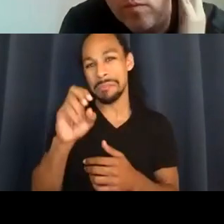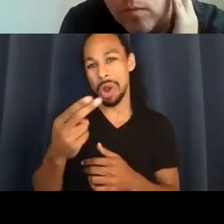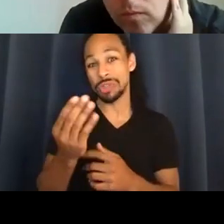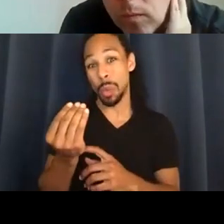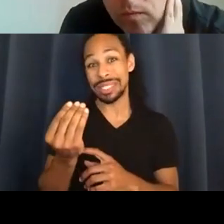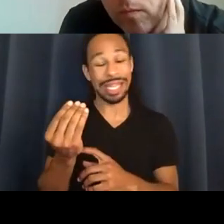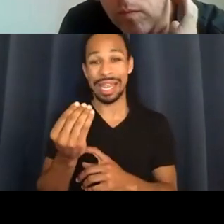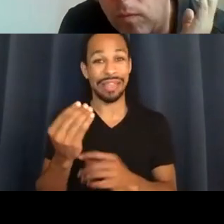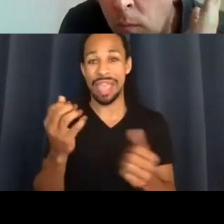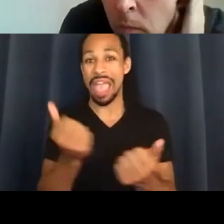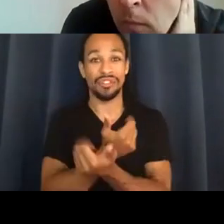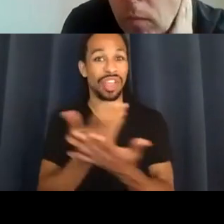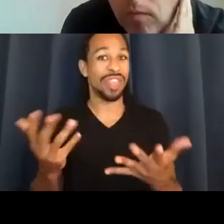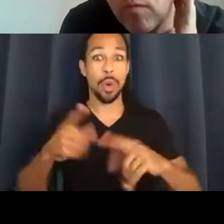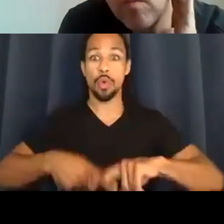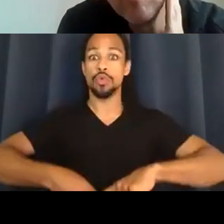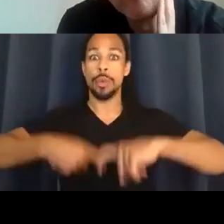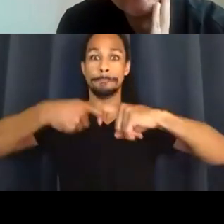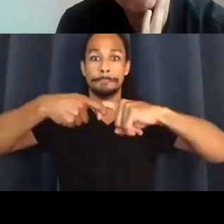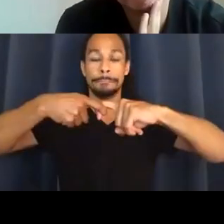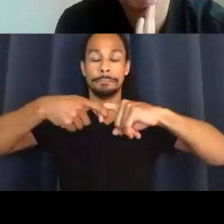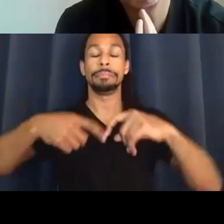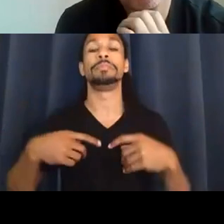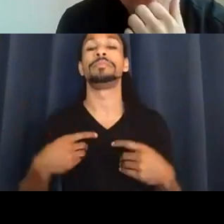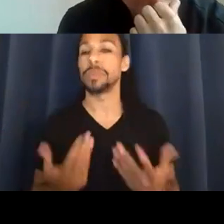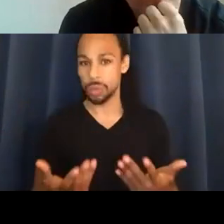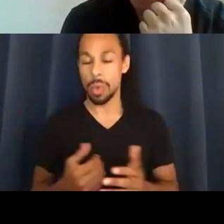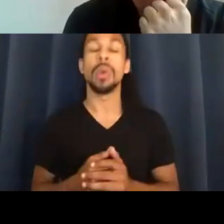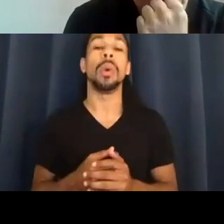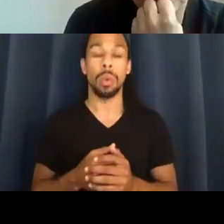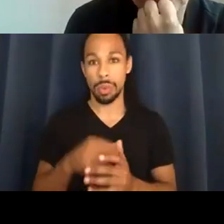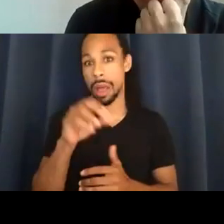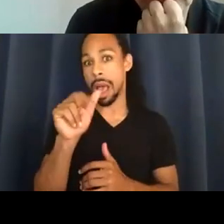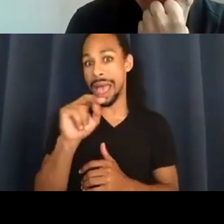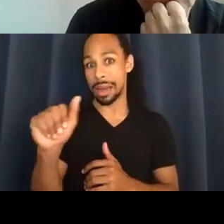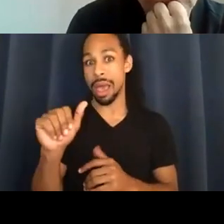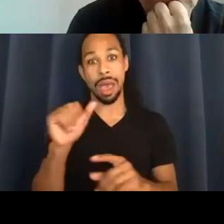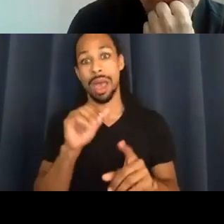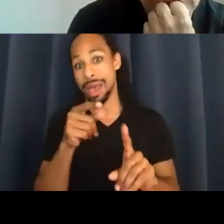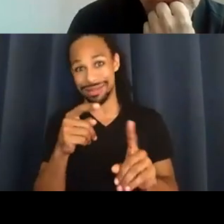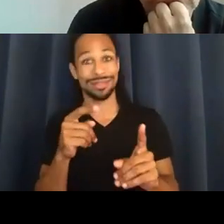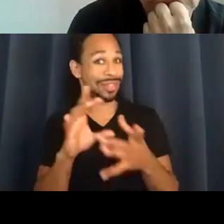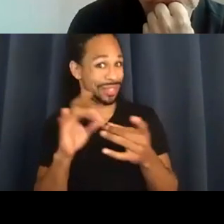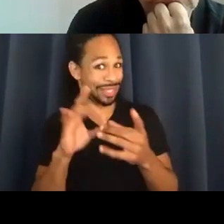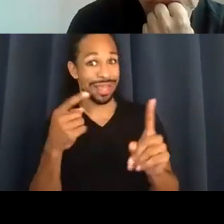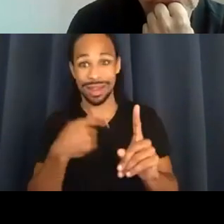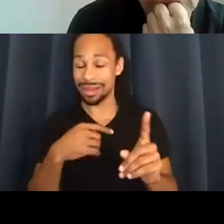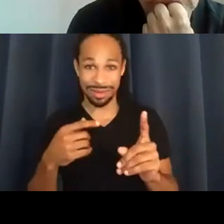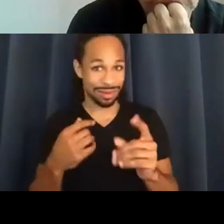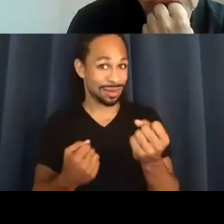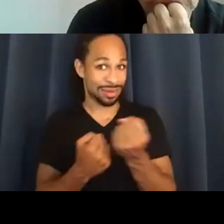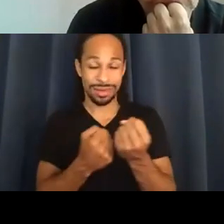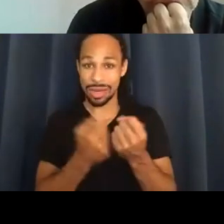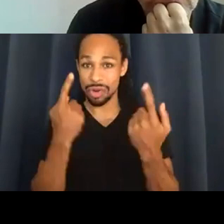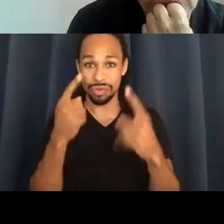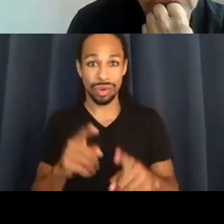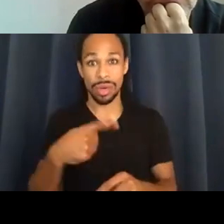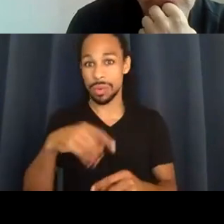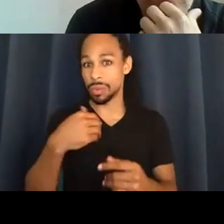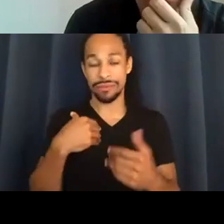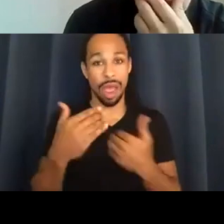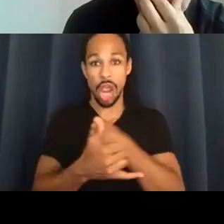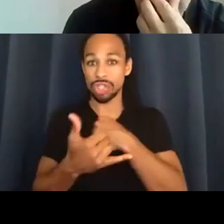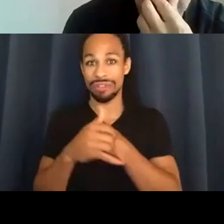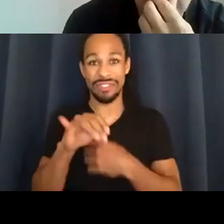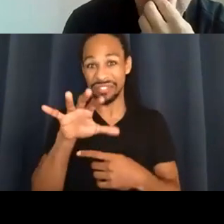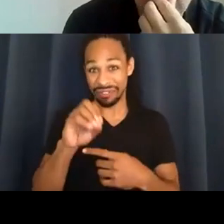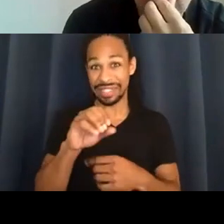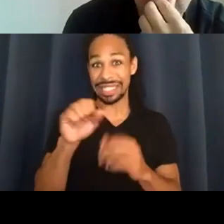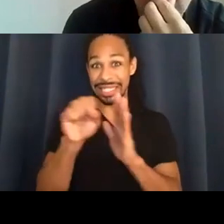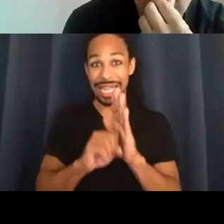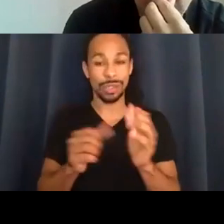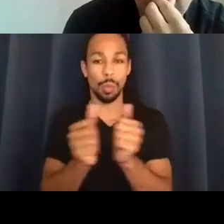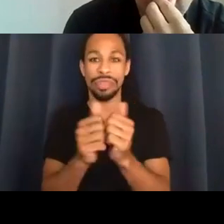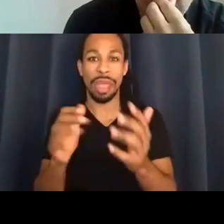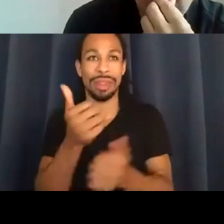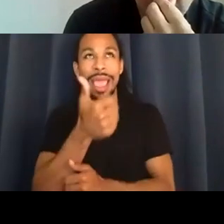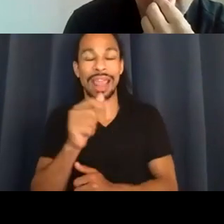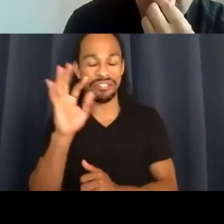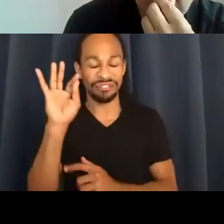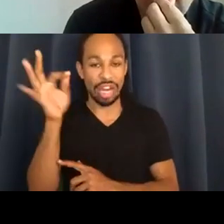to a halt. 18:09:35 To Anna's point, we live in 50 states